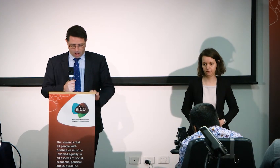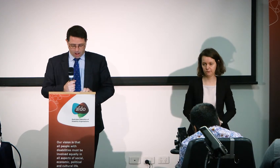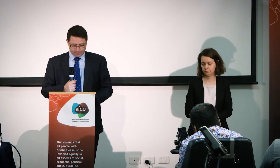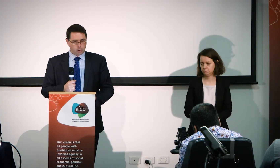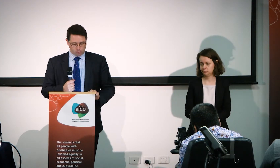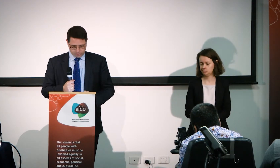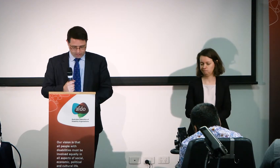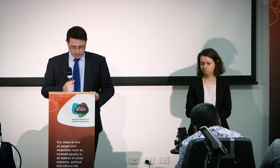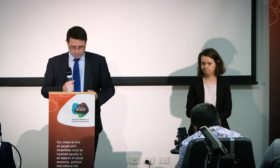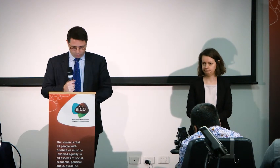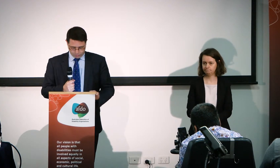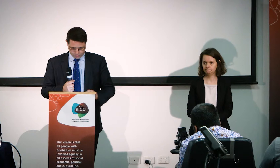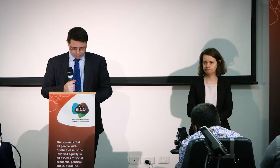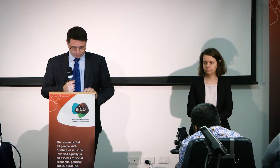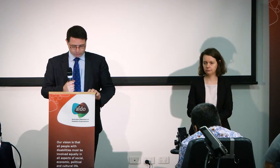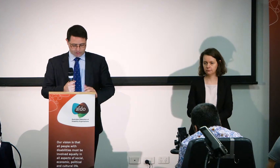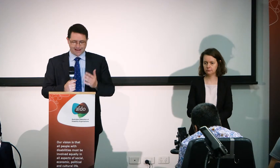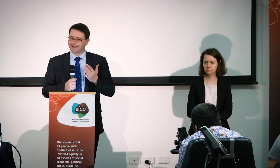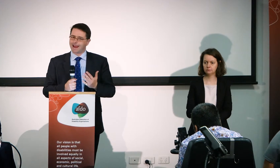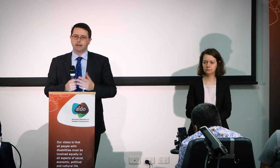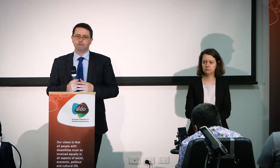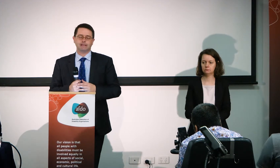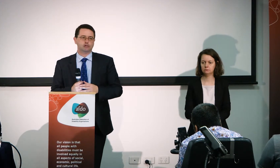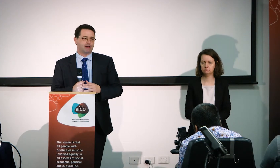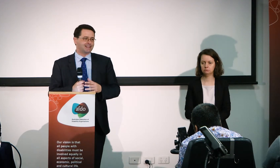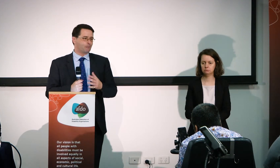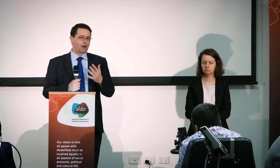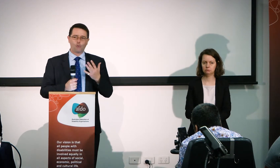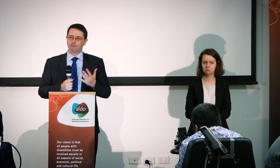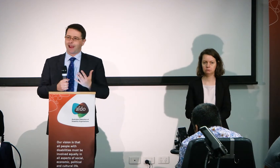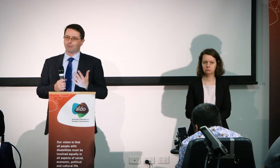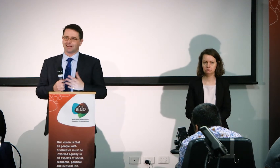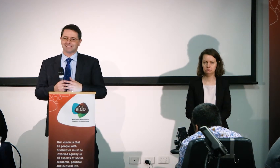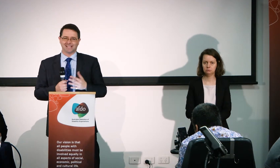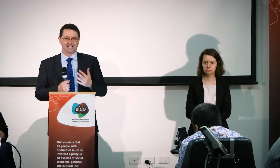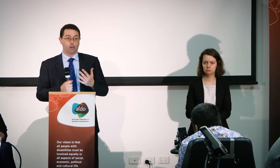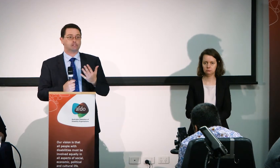Now, in closing I want to just again reiterate that when I look around